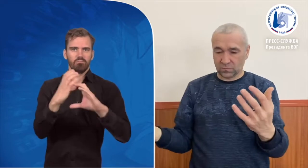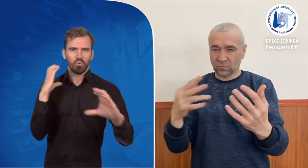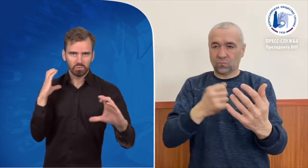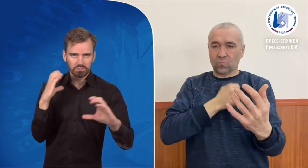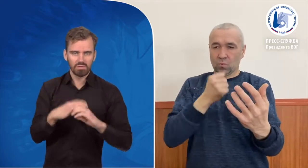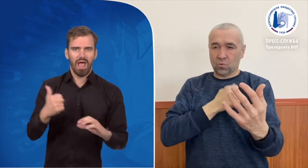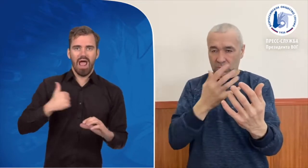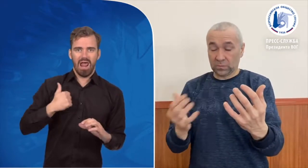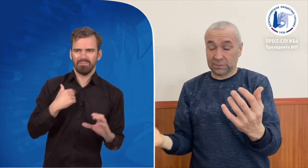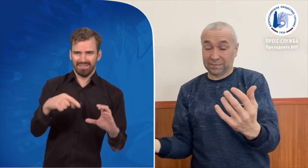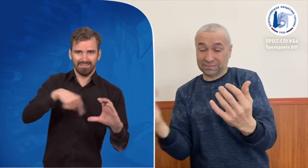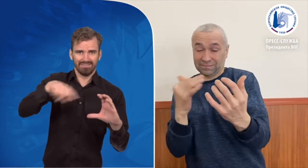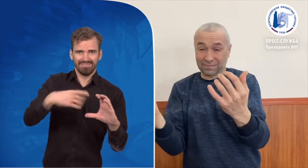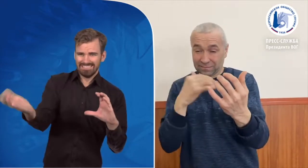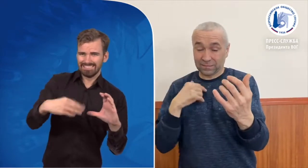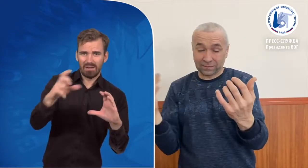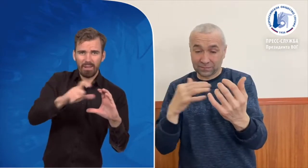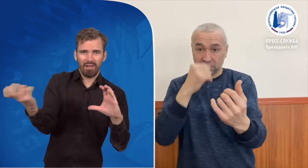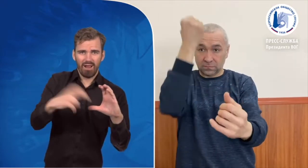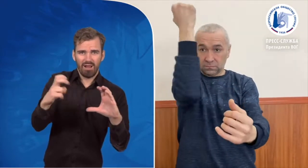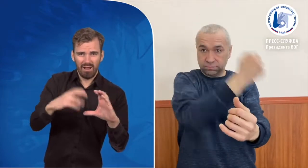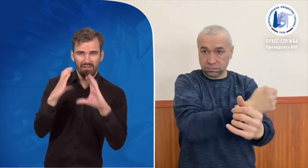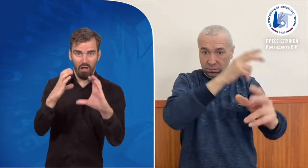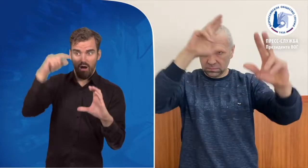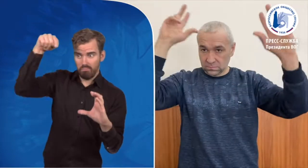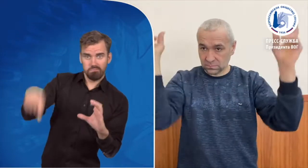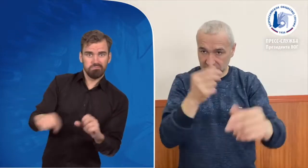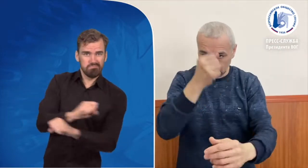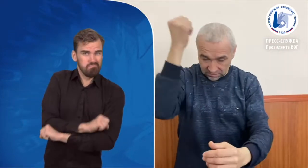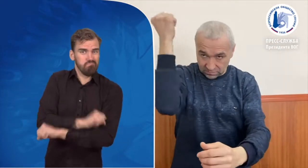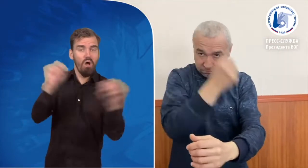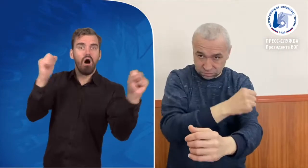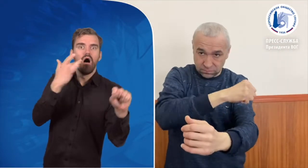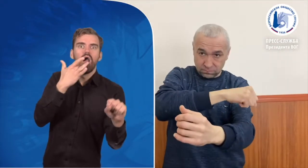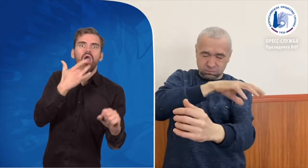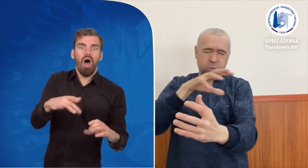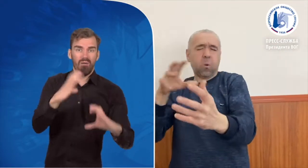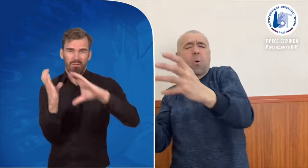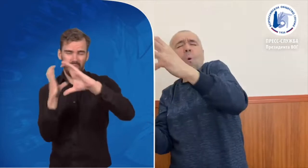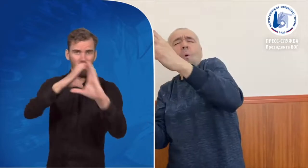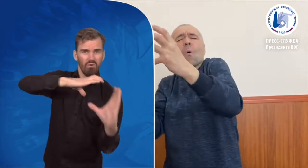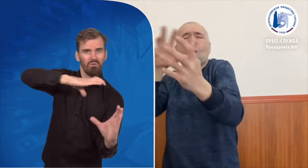taking people from the combat zone in Mariupol. When we started, we were very lucky,